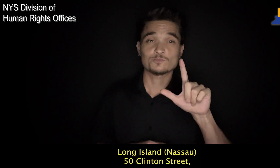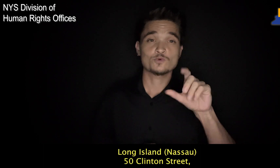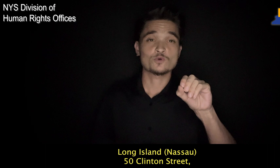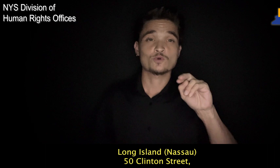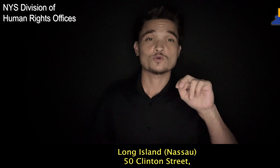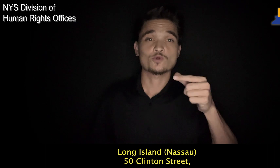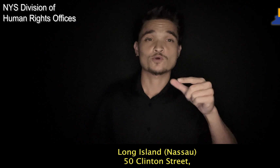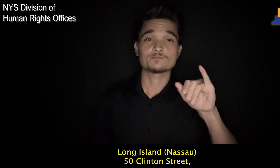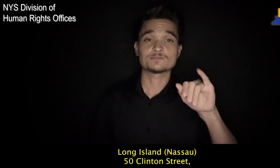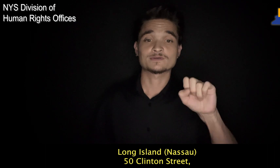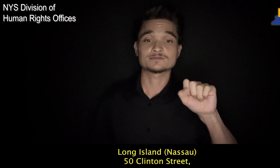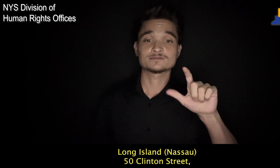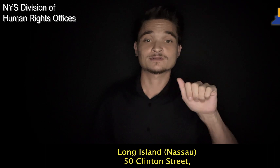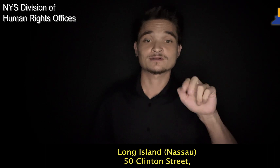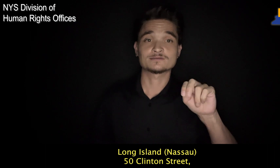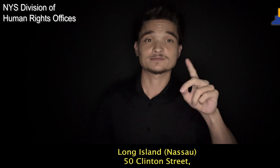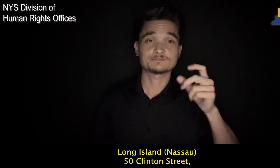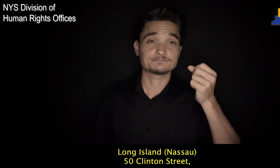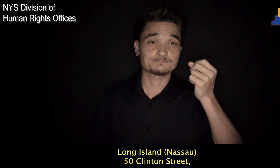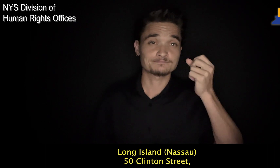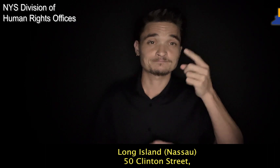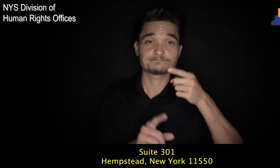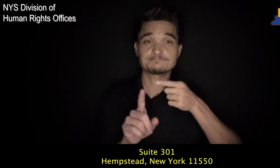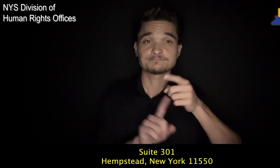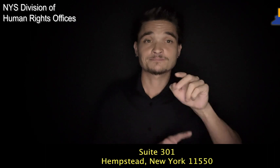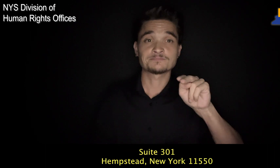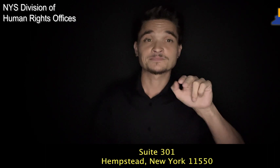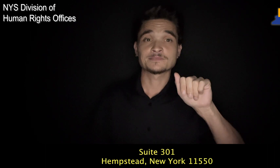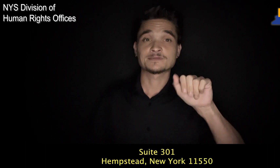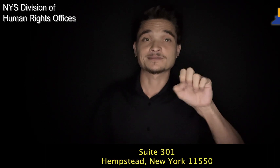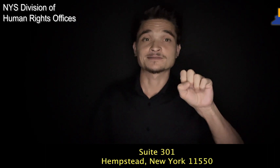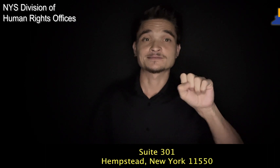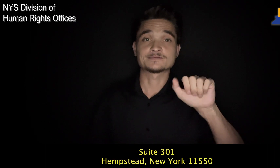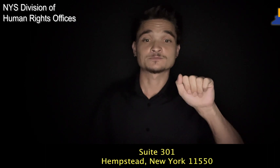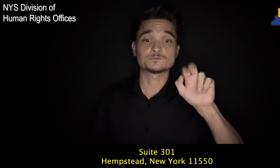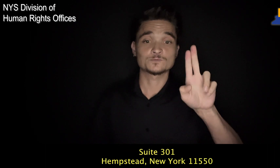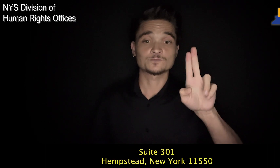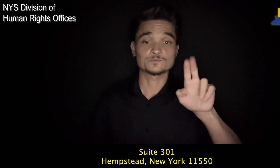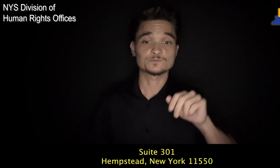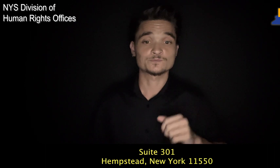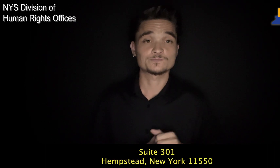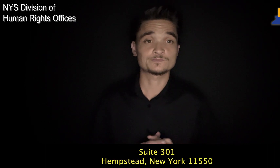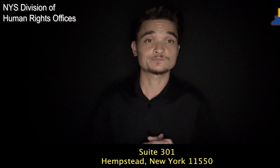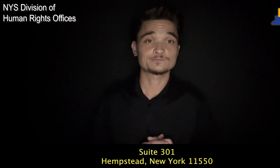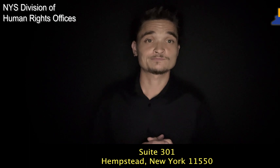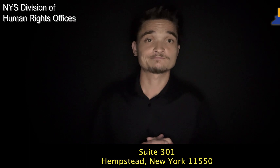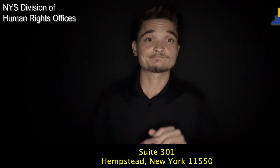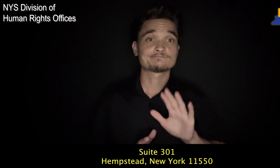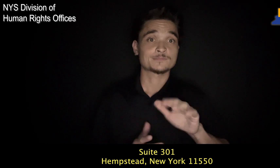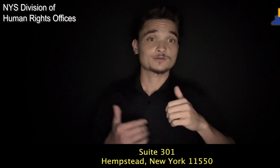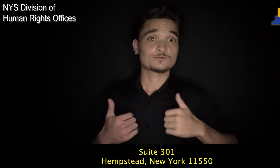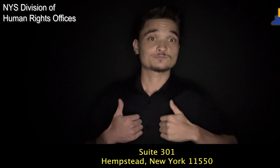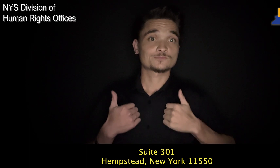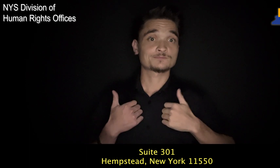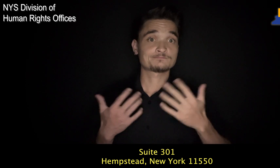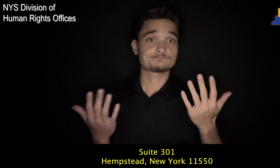Long Island (Nassau) 50 Clinton Street, Suite 301 Hempstead, New York 11550